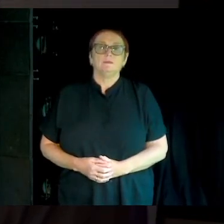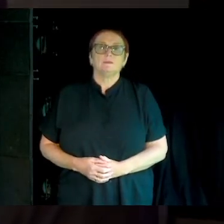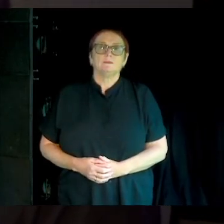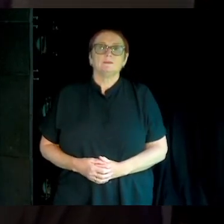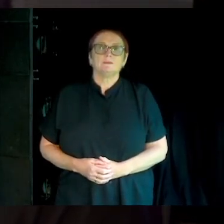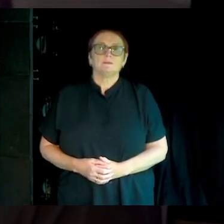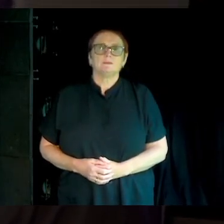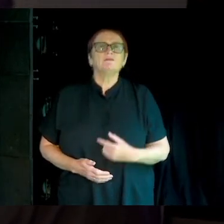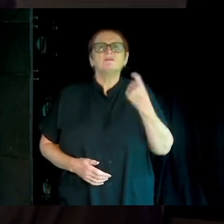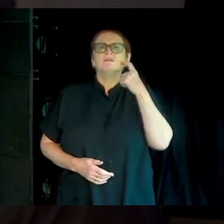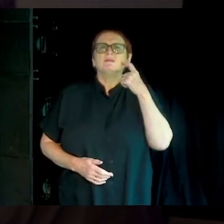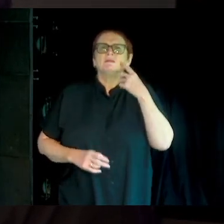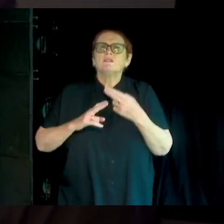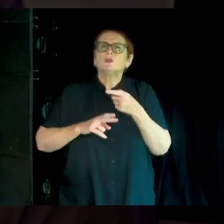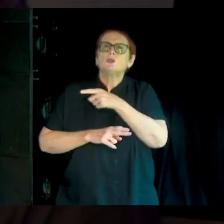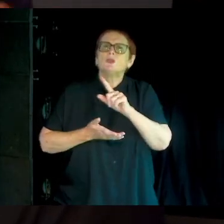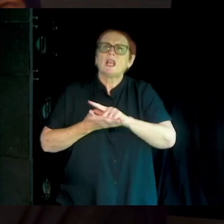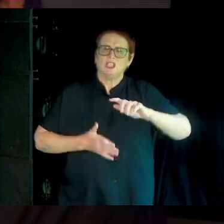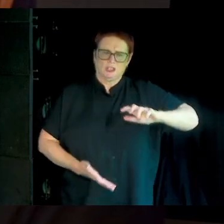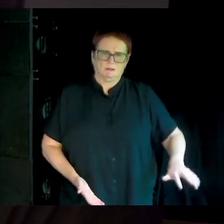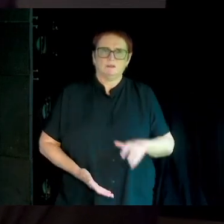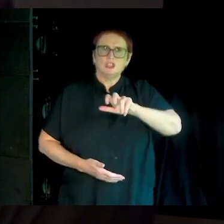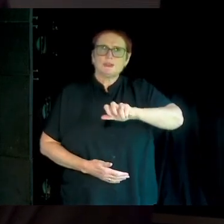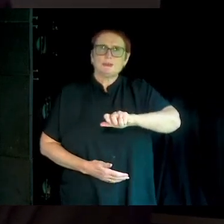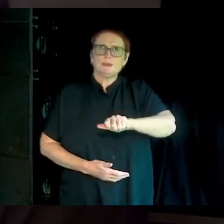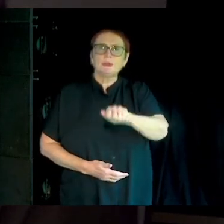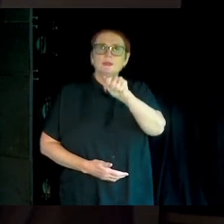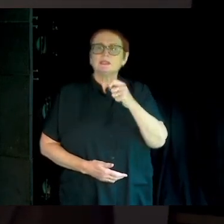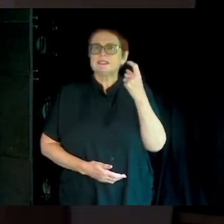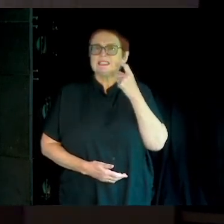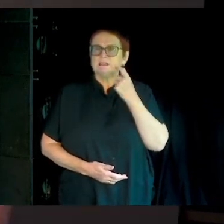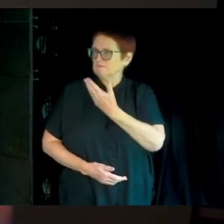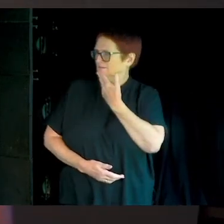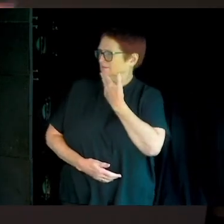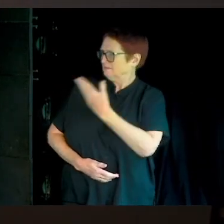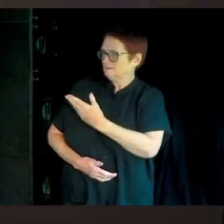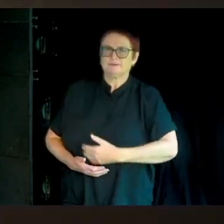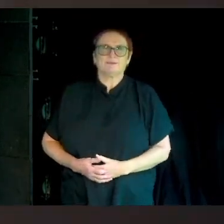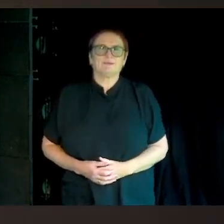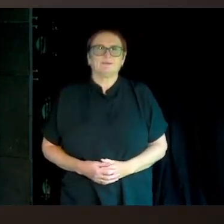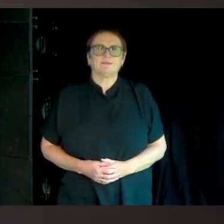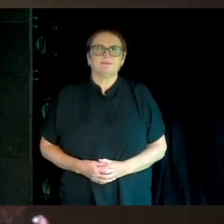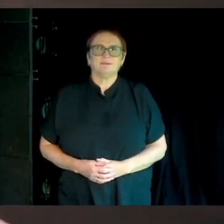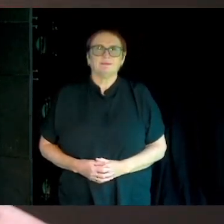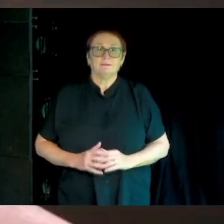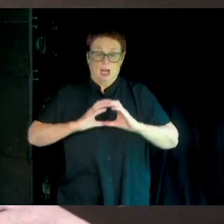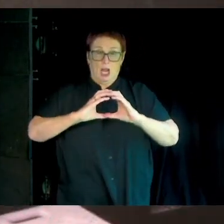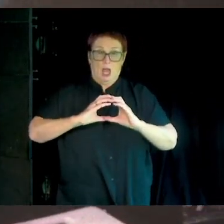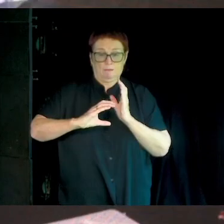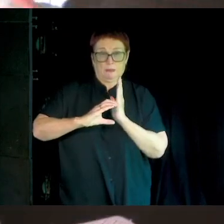and so that it's easier for you to squish it squeeze it yeah thank you so with that while you're cutting the lime I'll just show you thank you